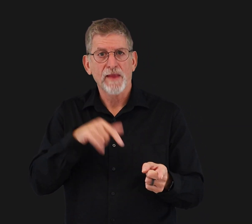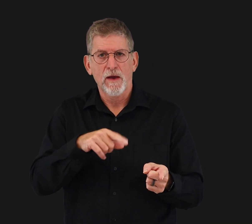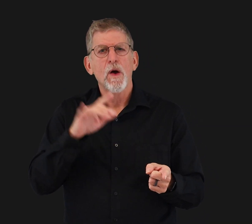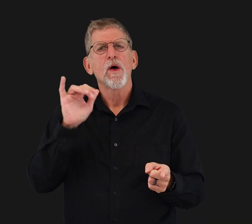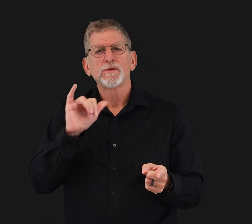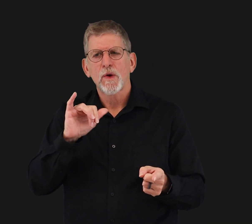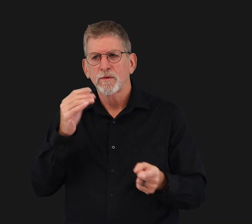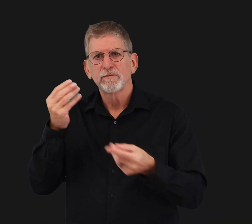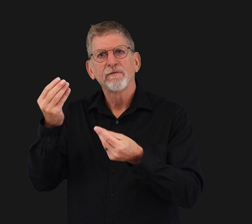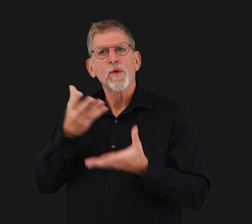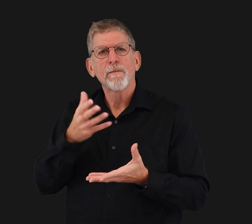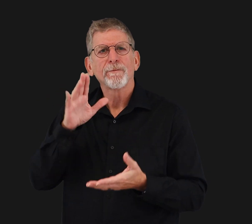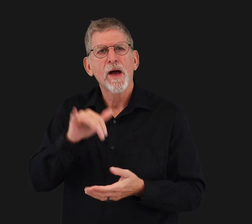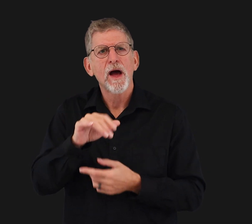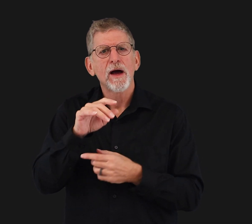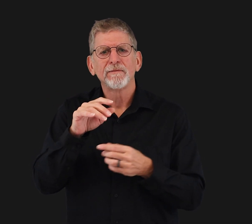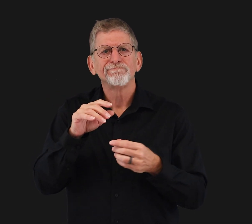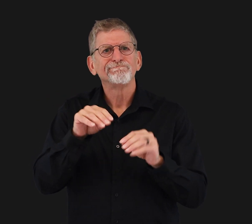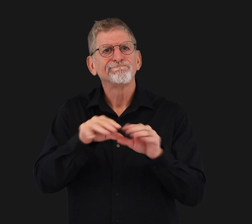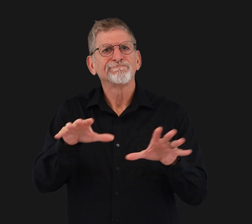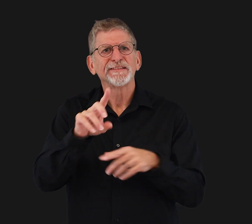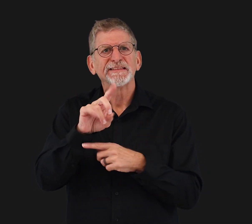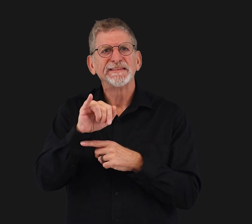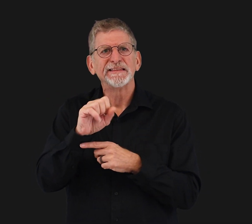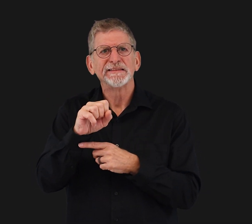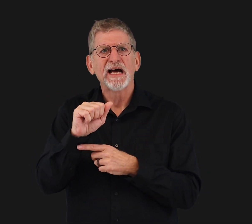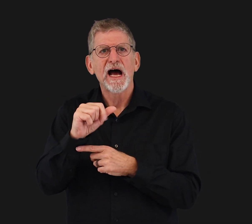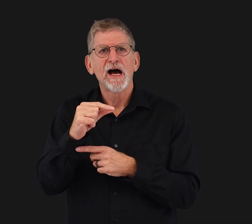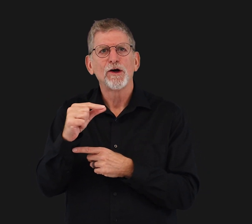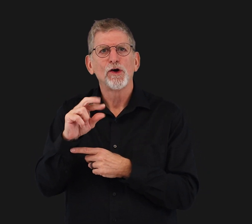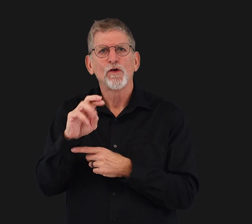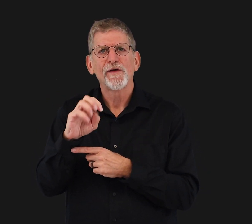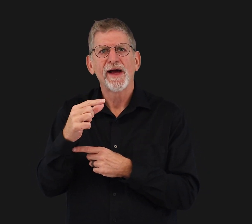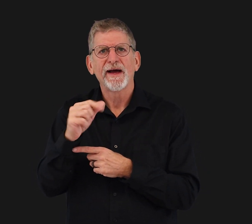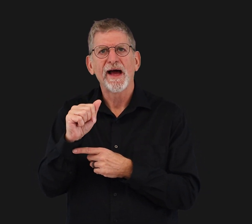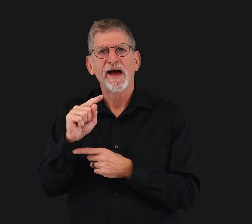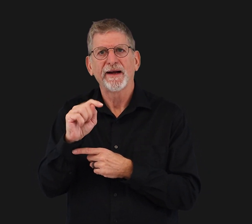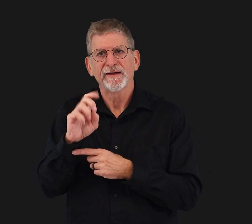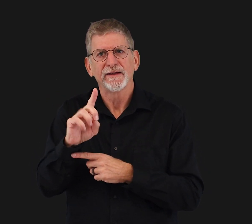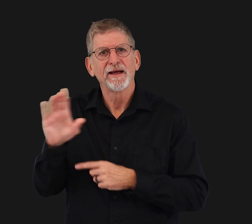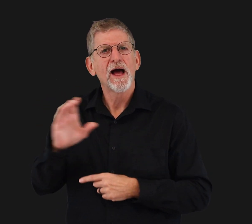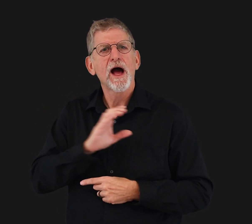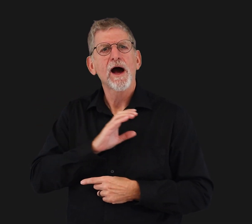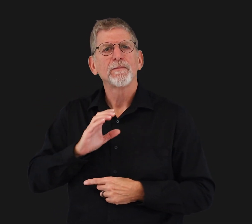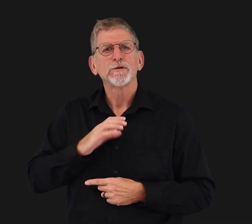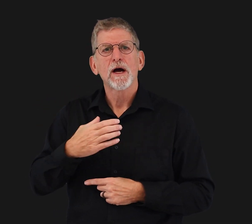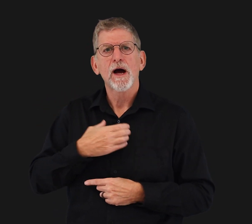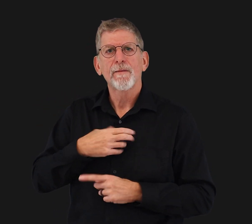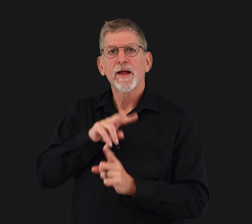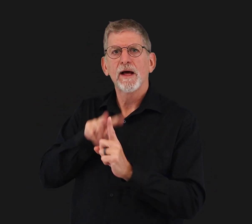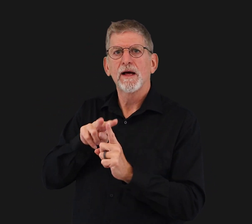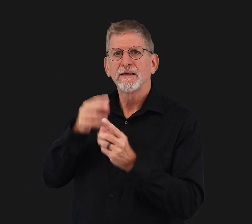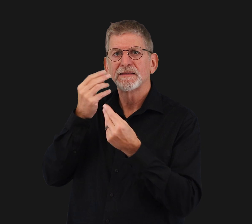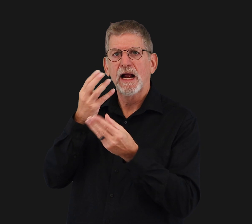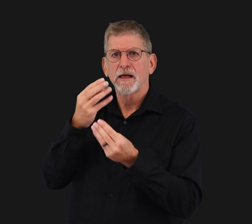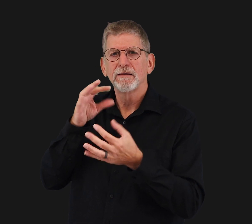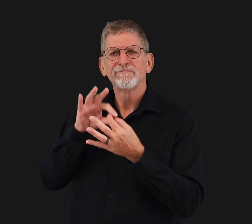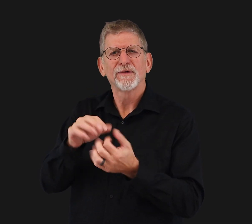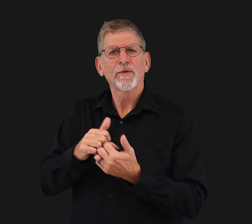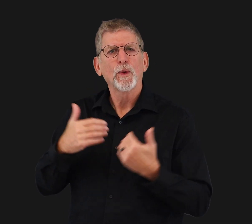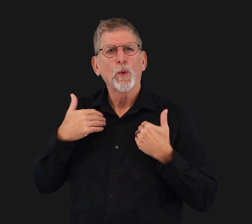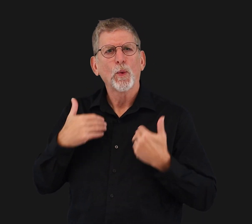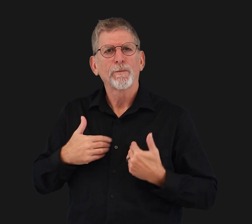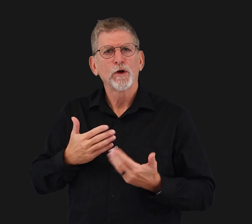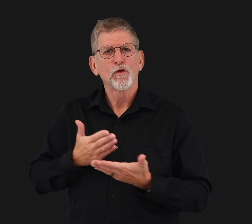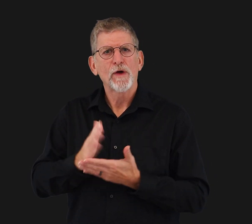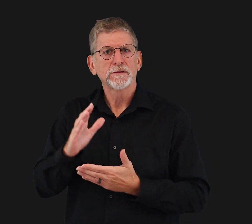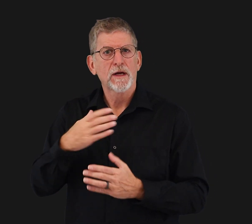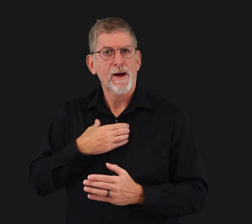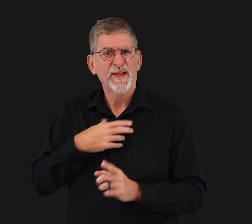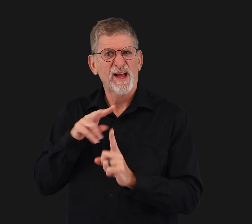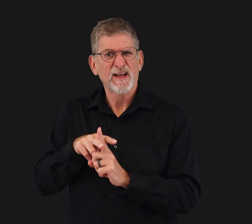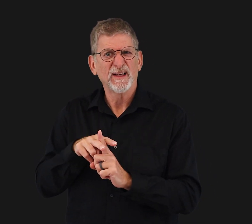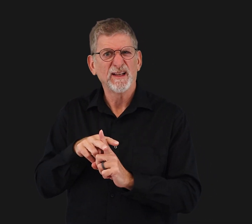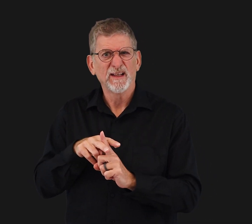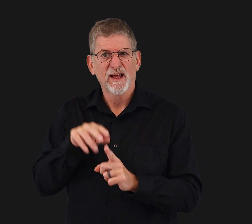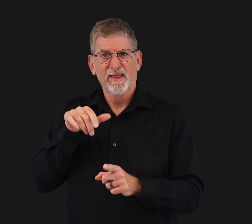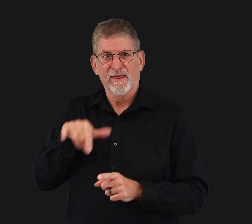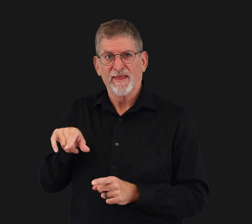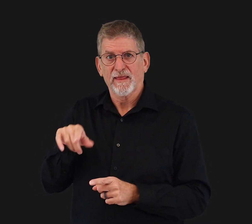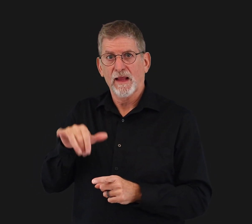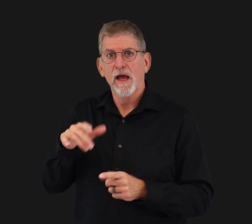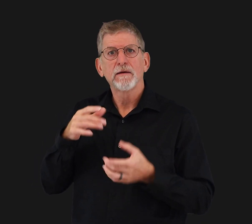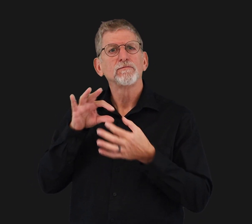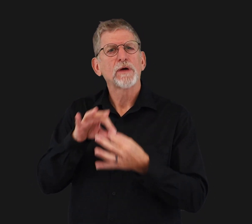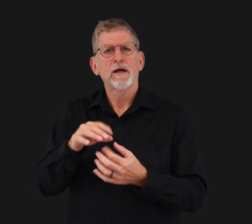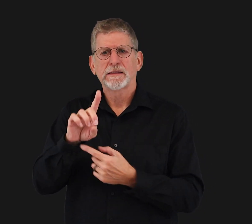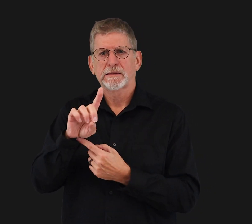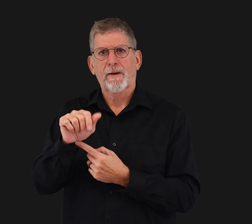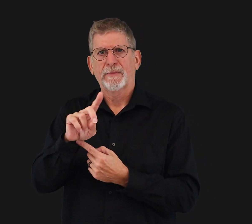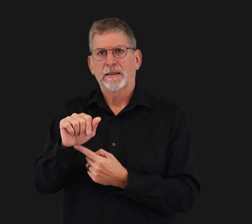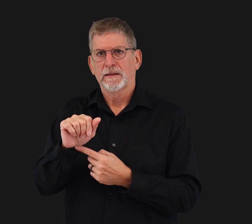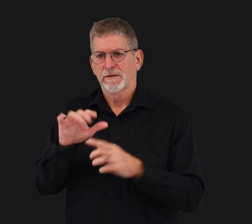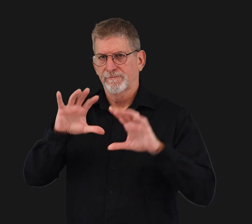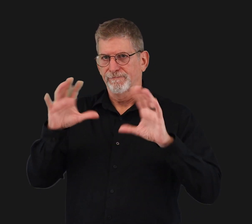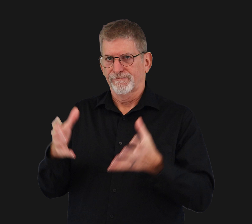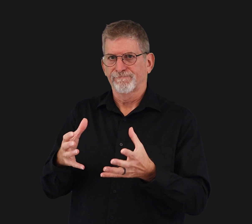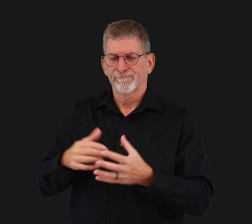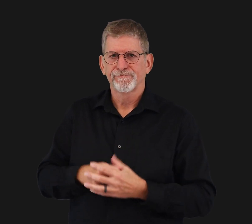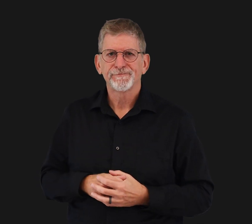This will also be informed by disaggregated Commission complaints data on human rights complaints that site the ground of “disability.”